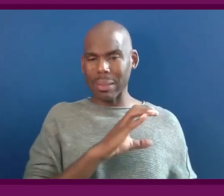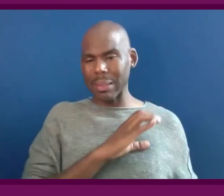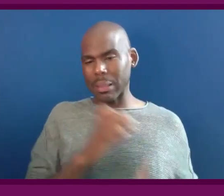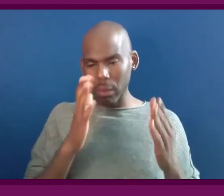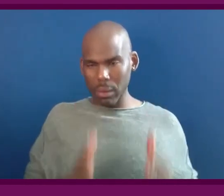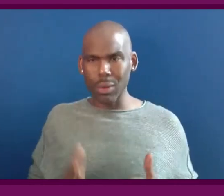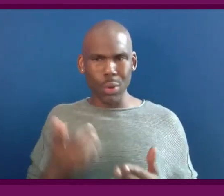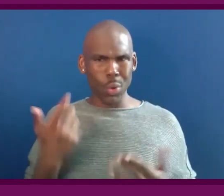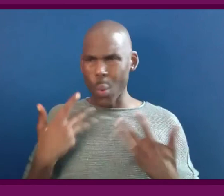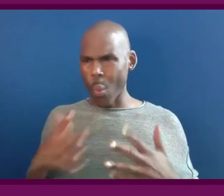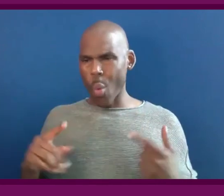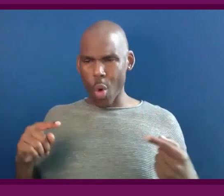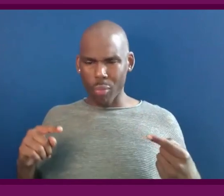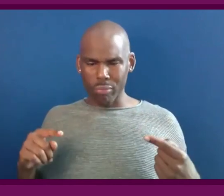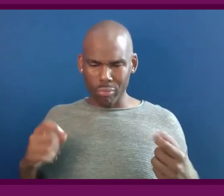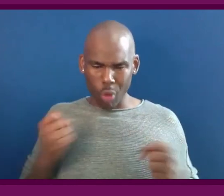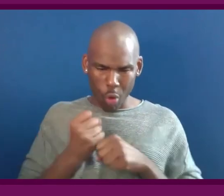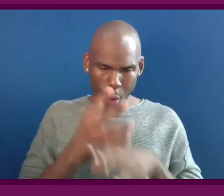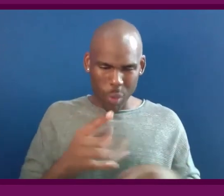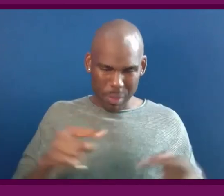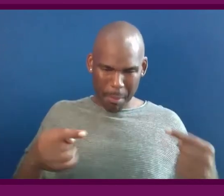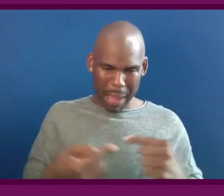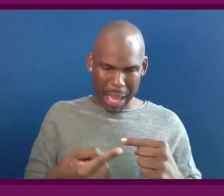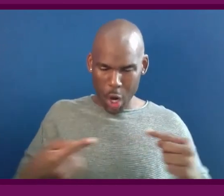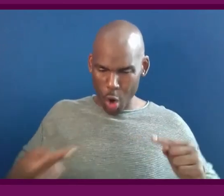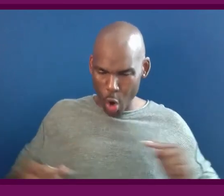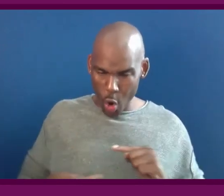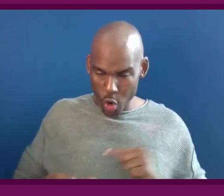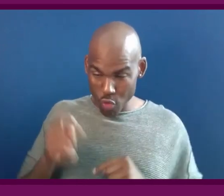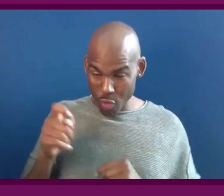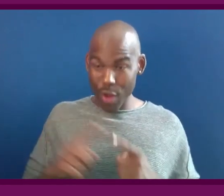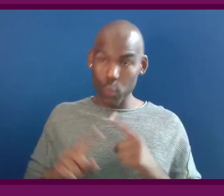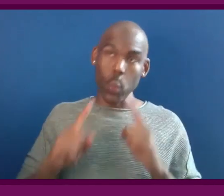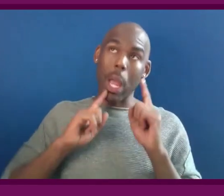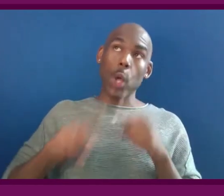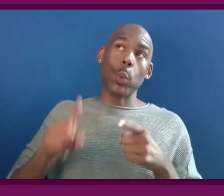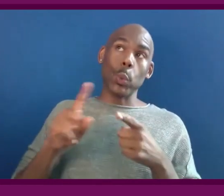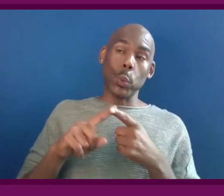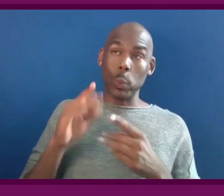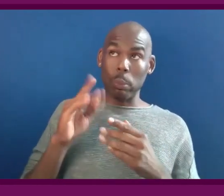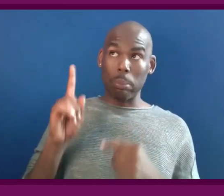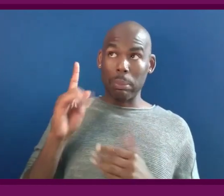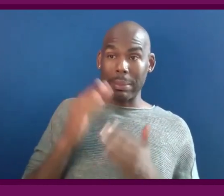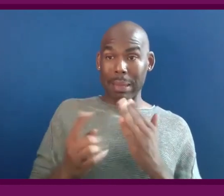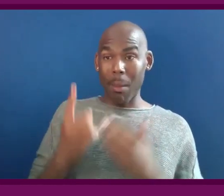You don't want to cause pain, and harm, and hurt, because we all have to answer to somebody later.